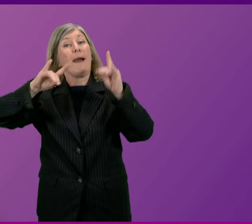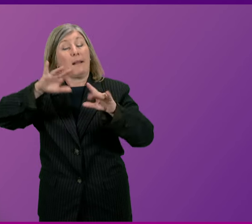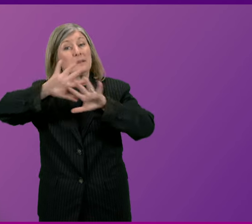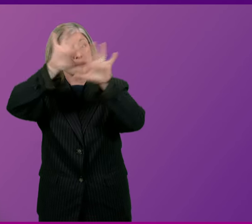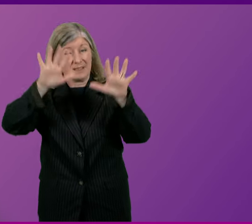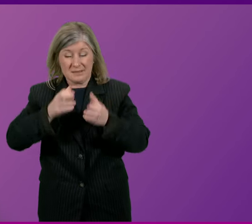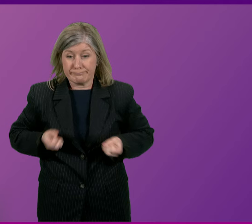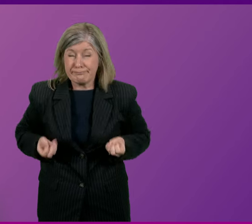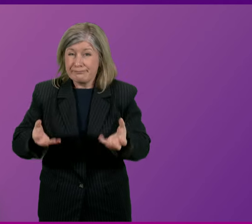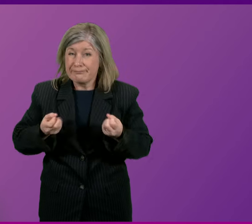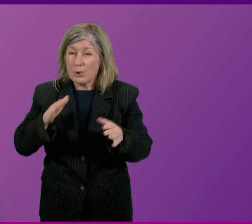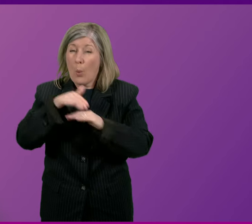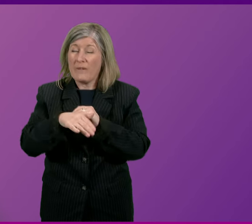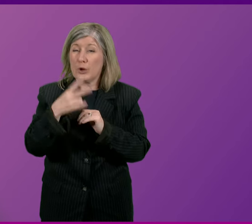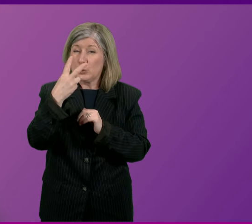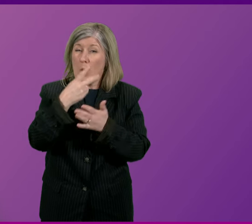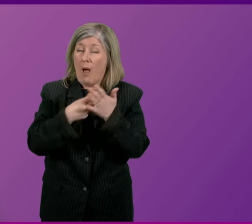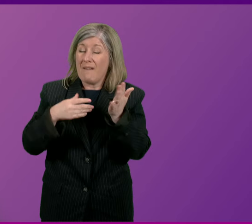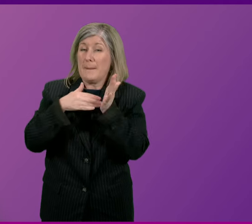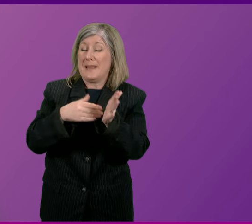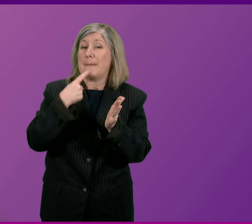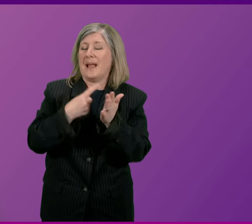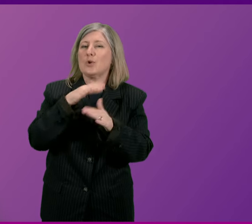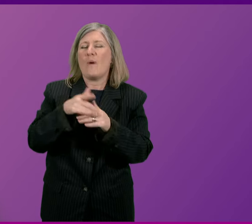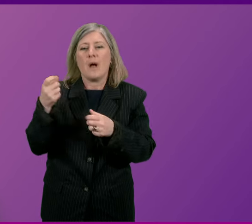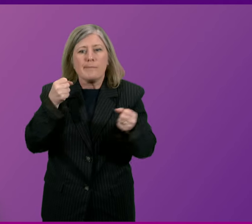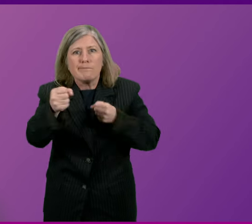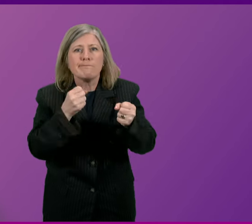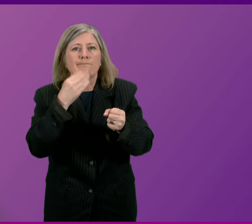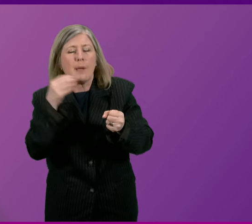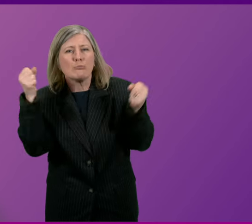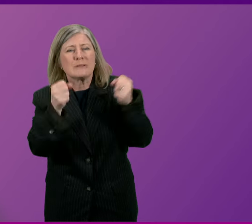on locum psychiatrists. Staff shortages are leaving charities and campaign groups such as